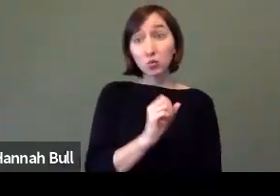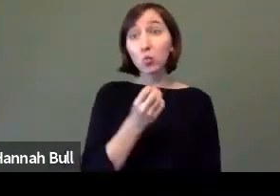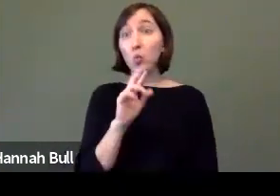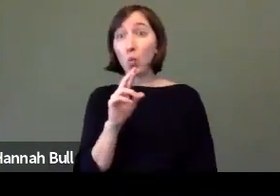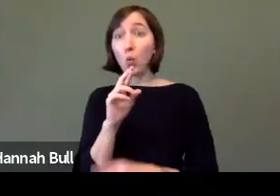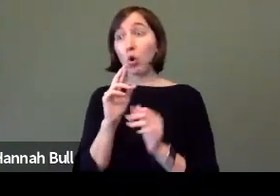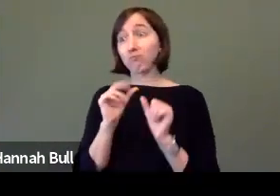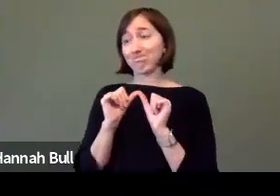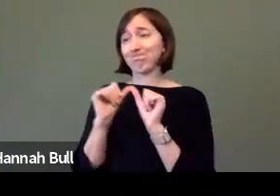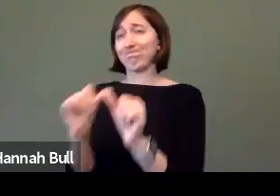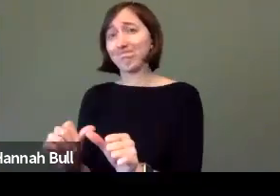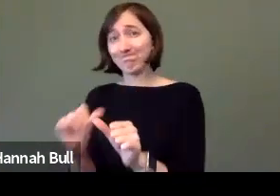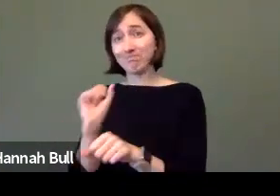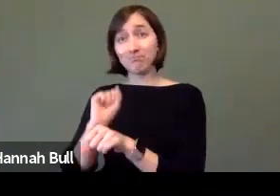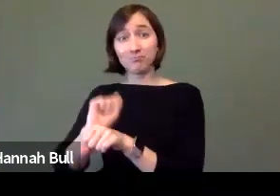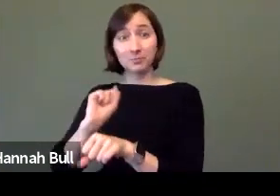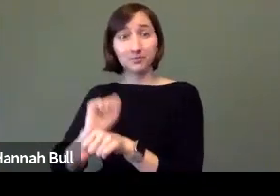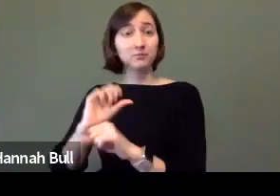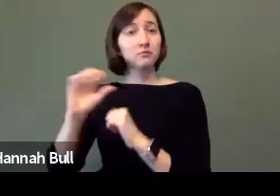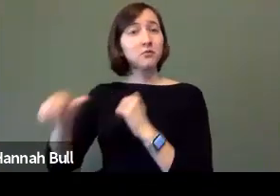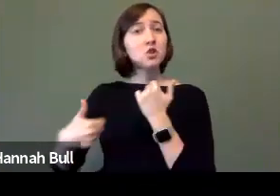And those supports can be in a variety of forms.